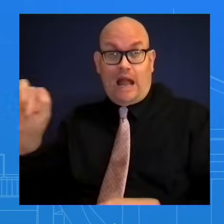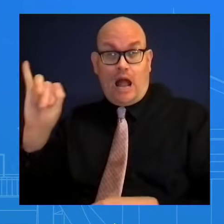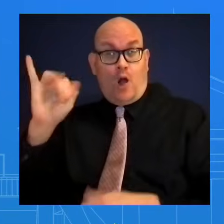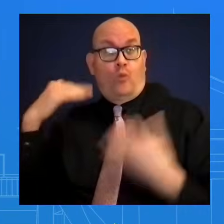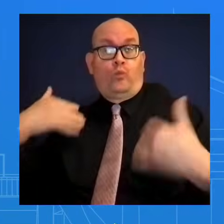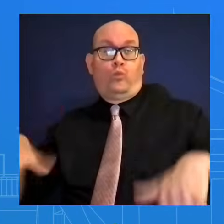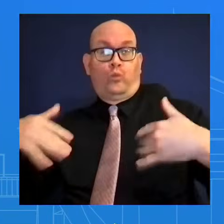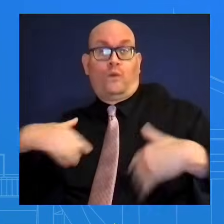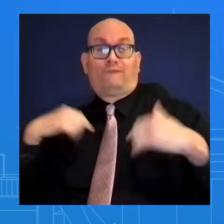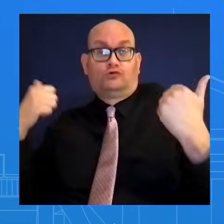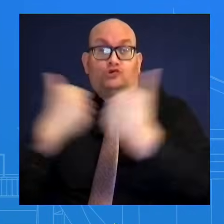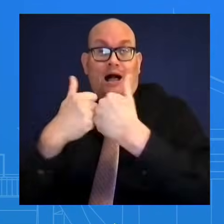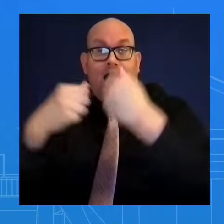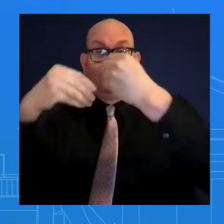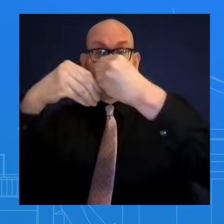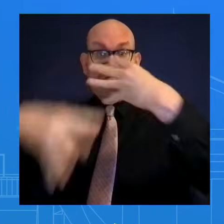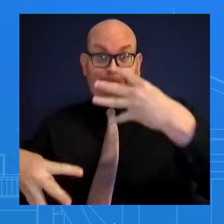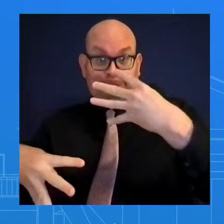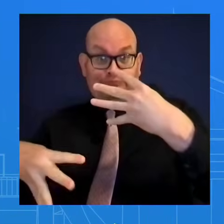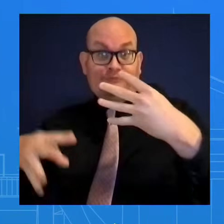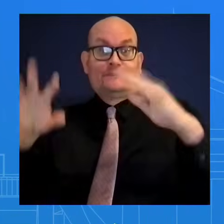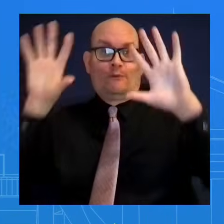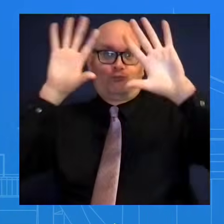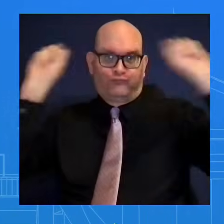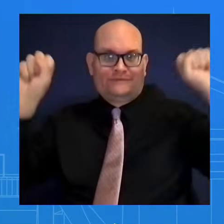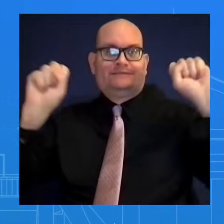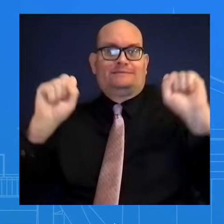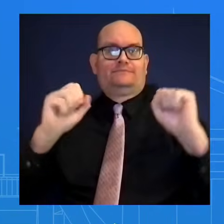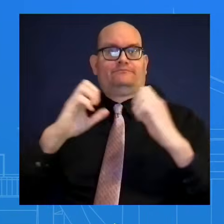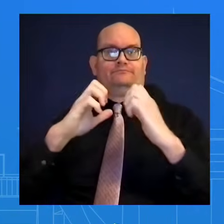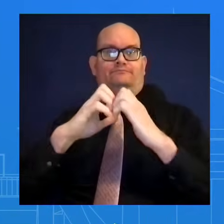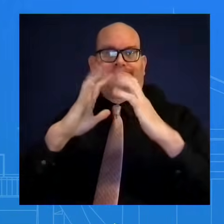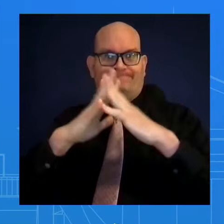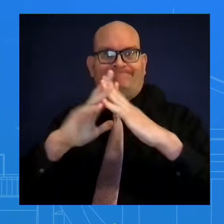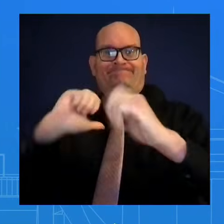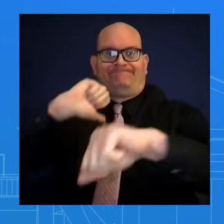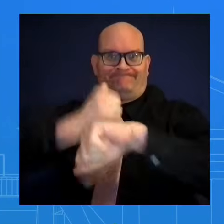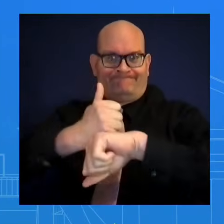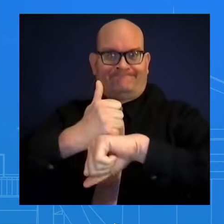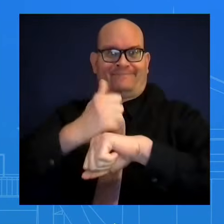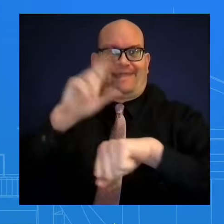the National Security Council, National Security Advisor Jake Sullivan, certainly the President.